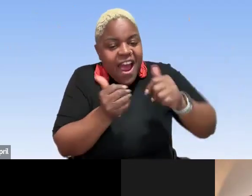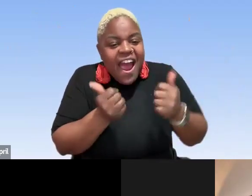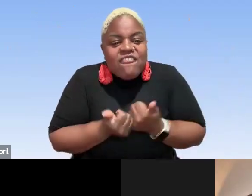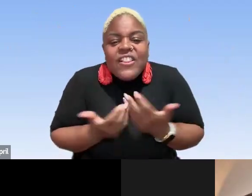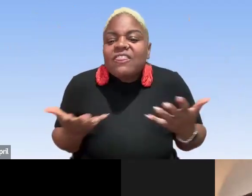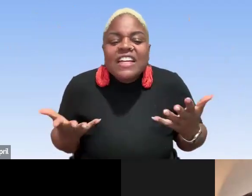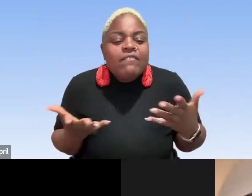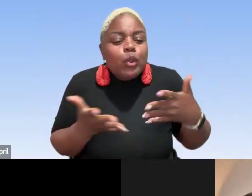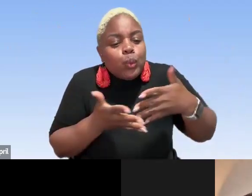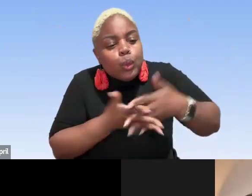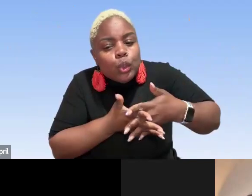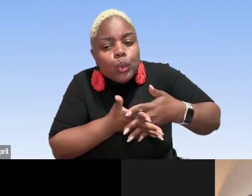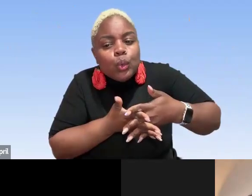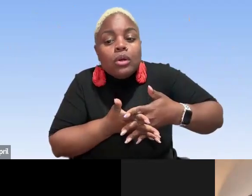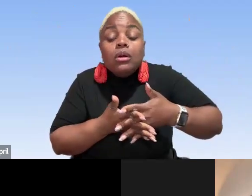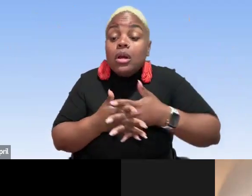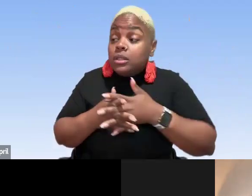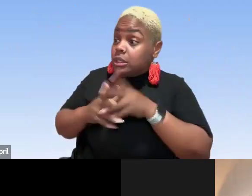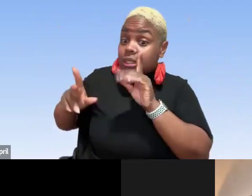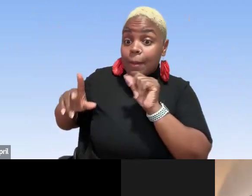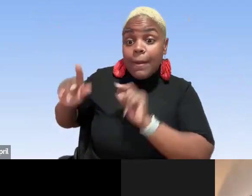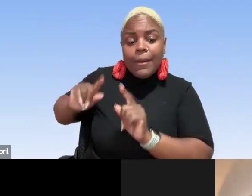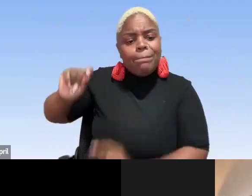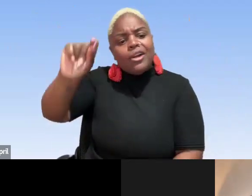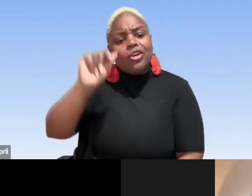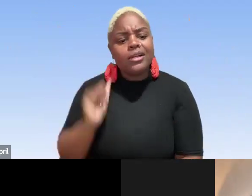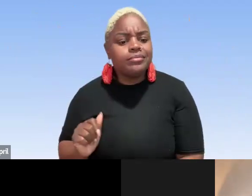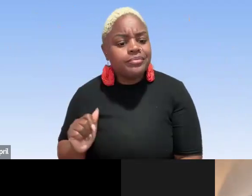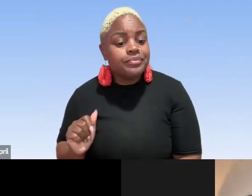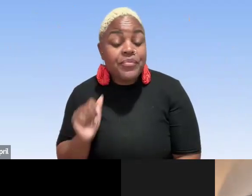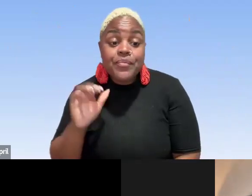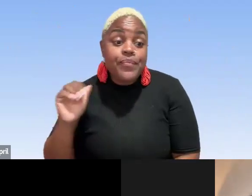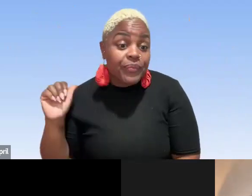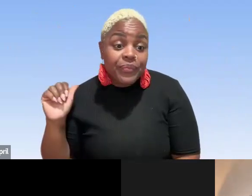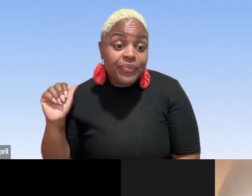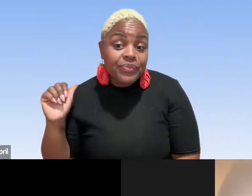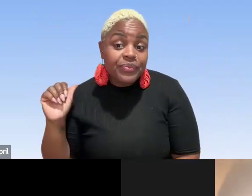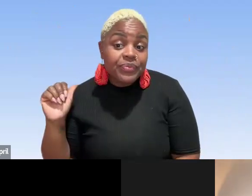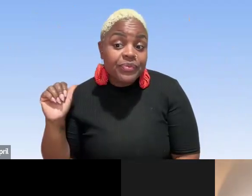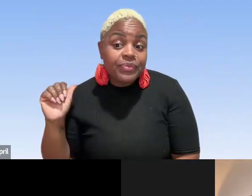Like, no exception. And some people might think I'm exaggerating,